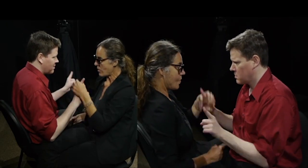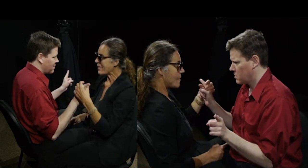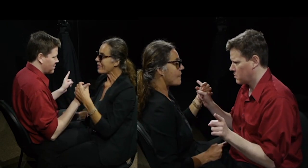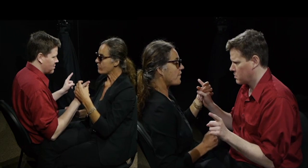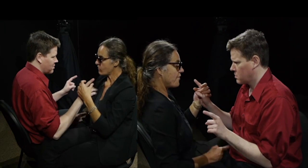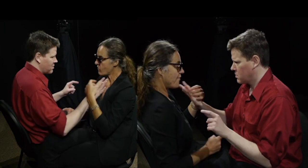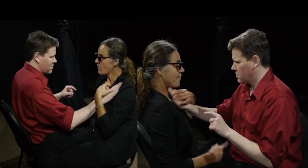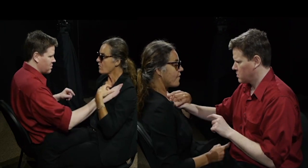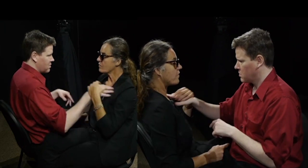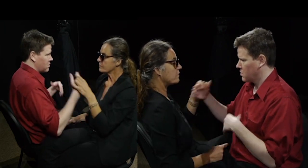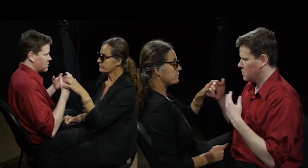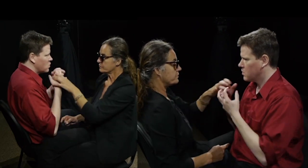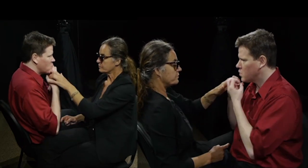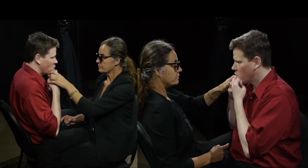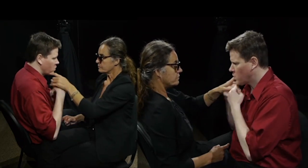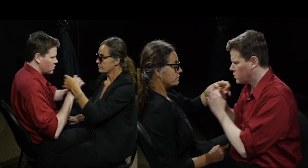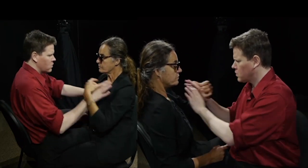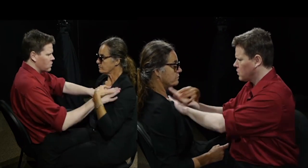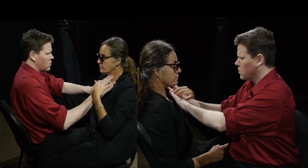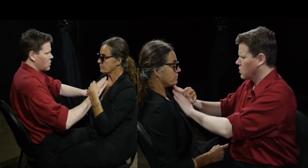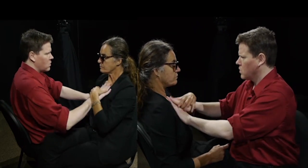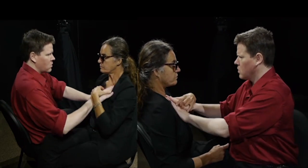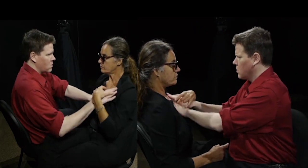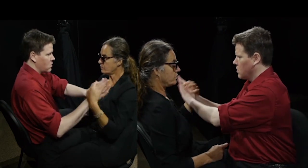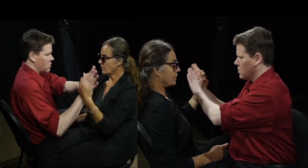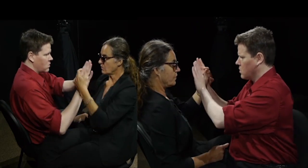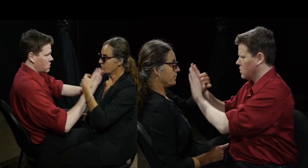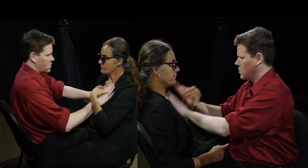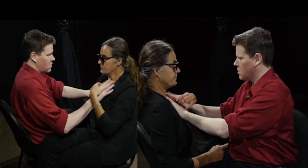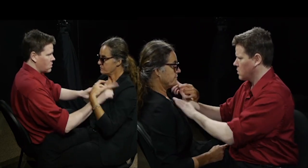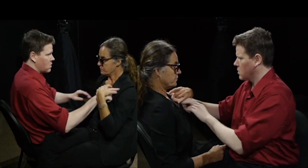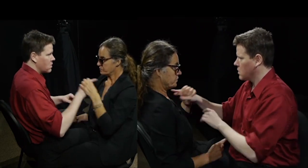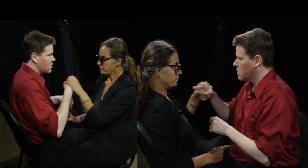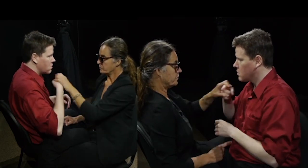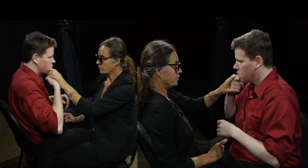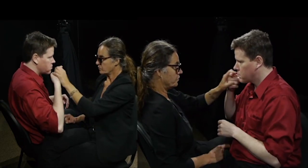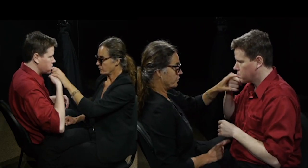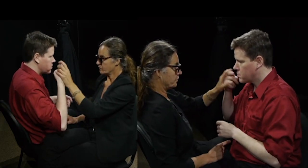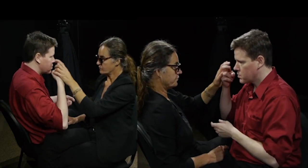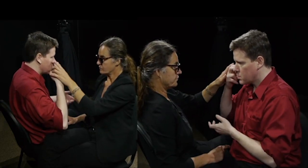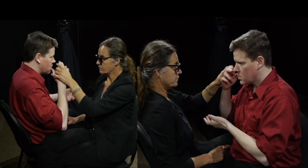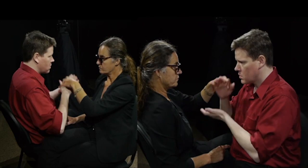is not the same as a Deaf person. Deaf teachers are a treasured resource.